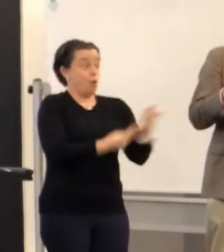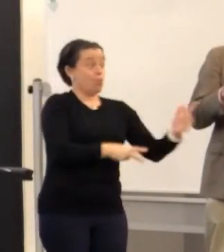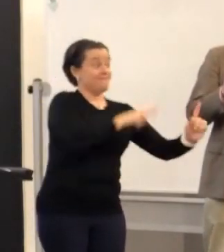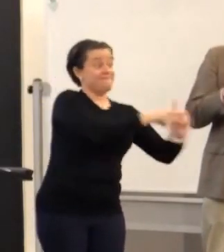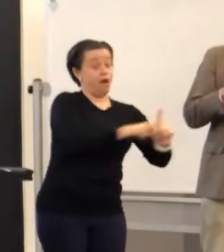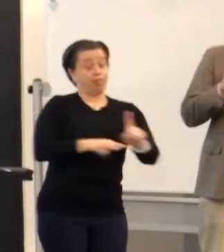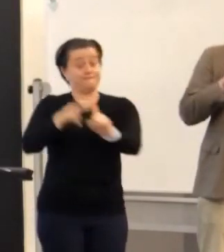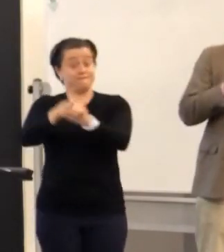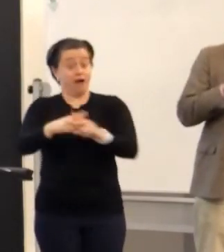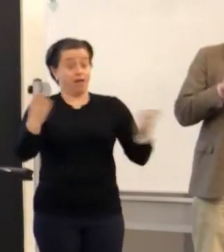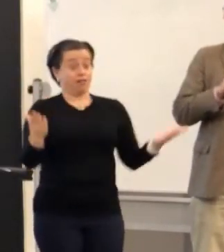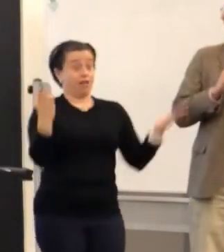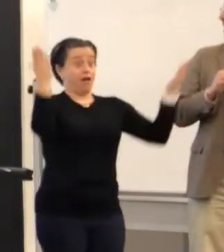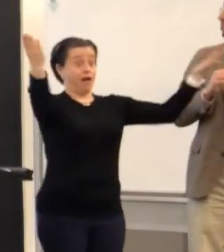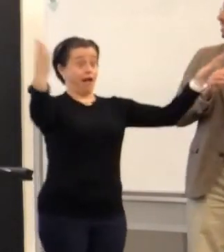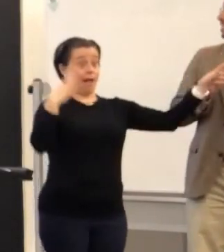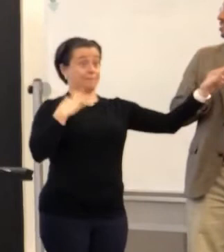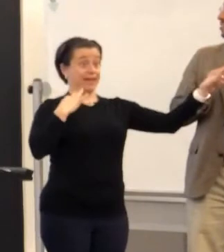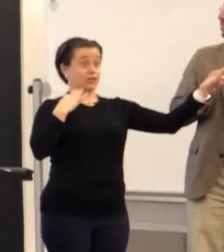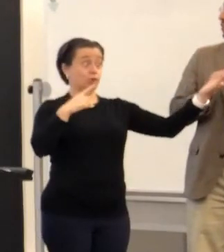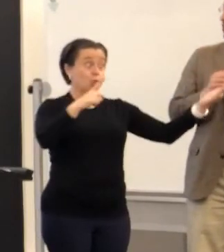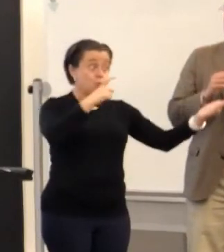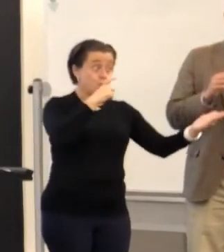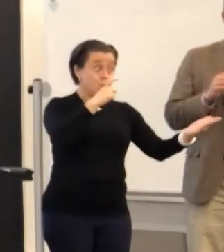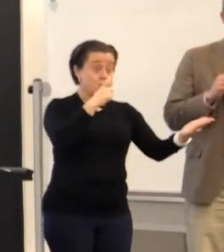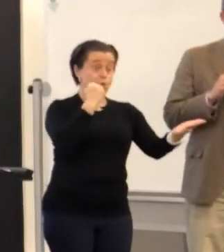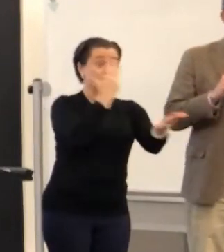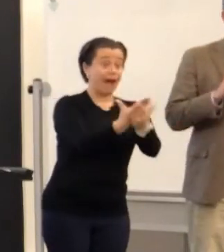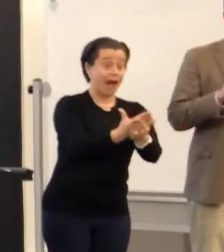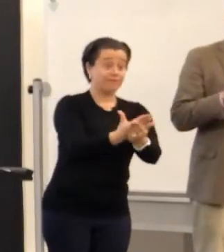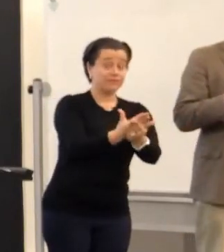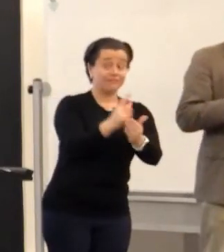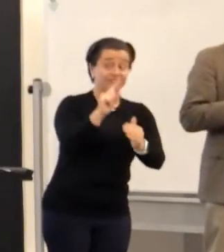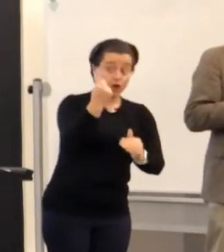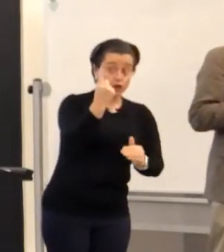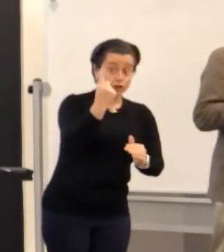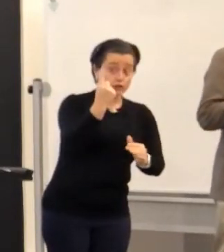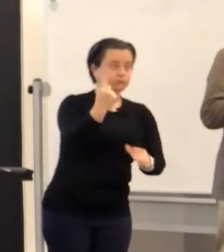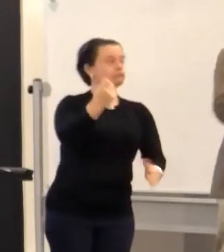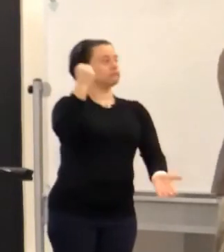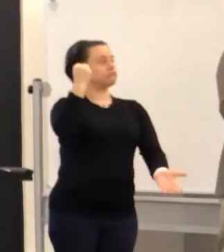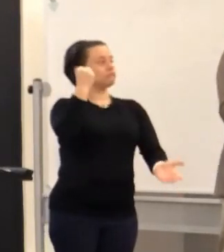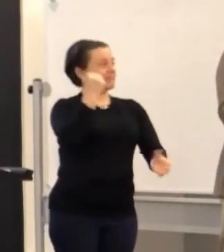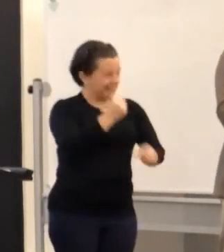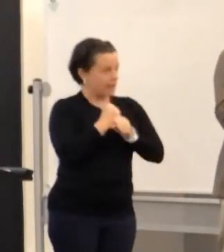it's whoever filed the patent application first that's entitled to pursue the patent.